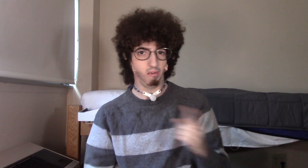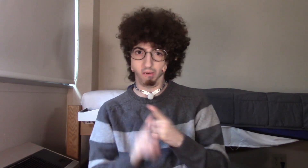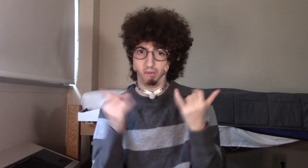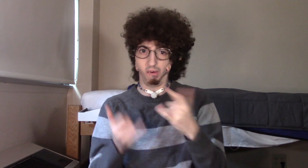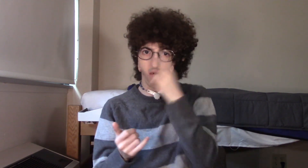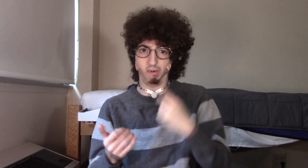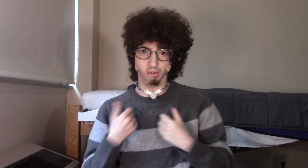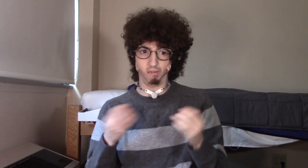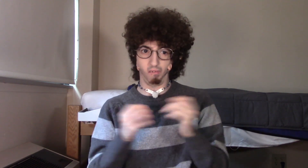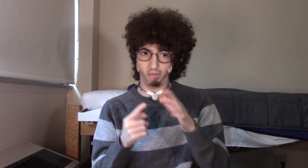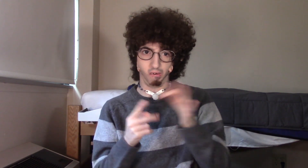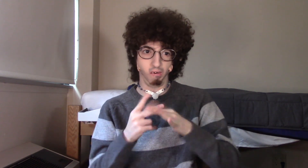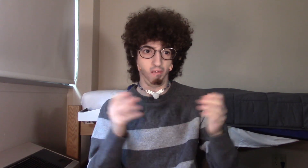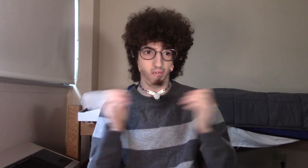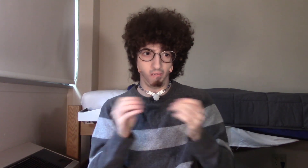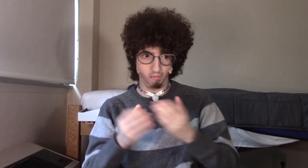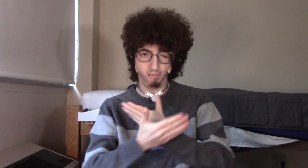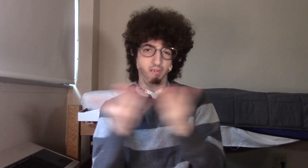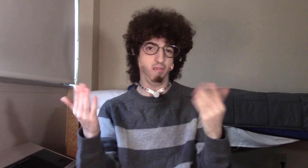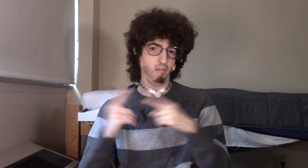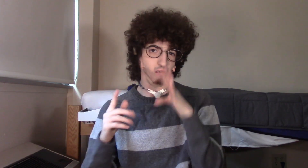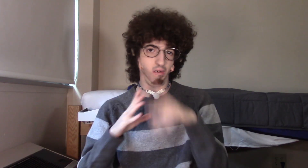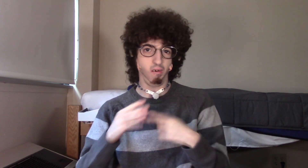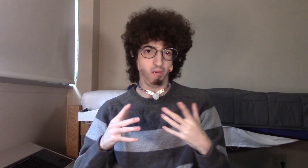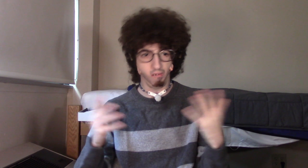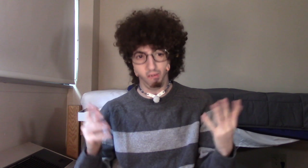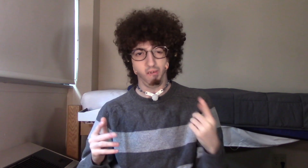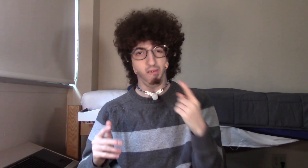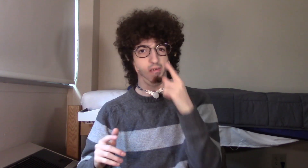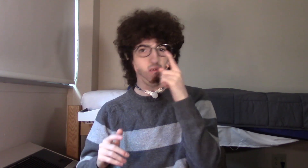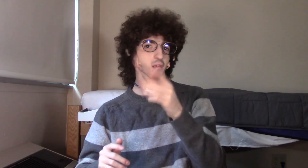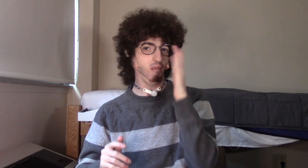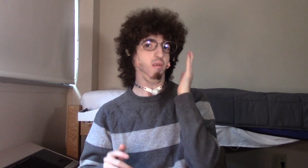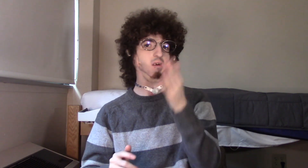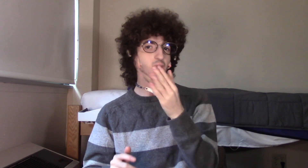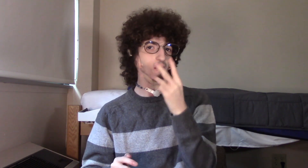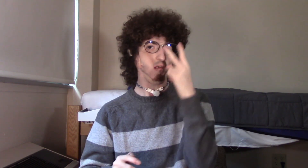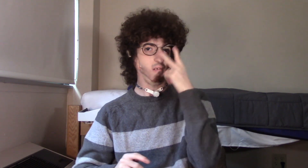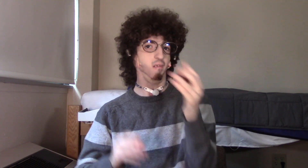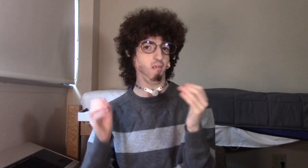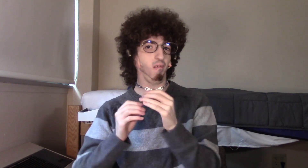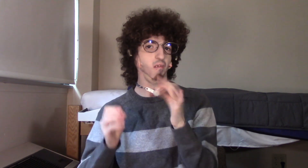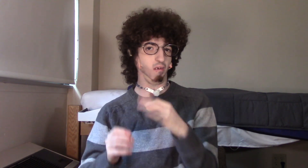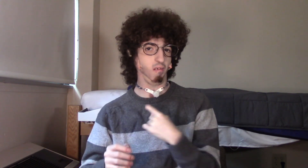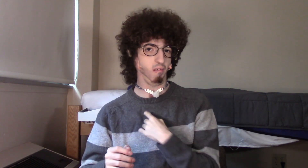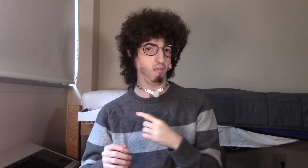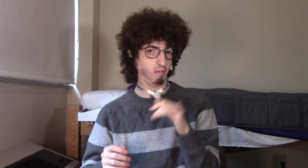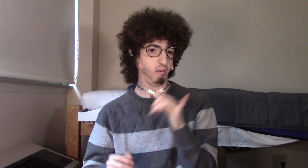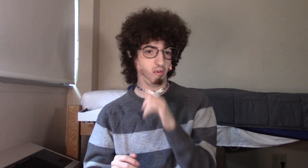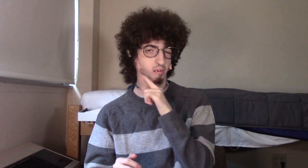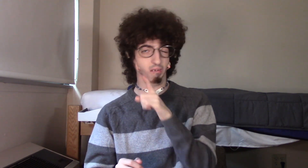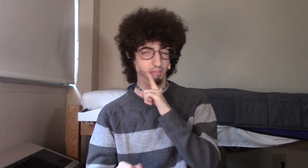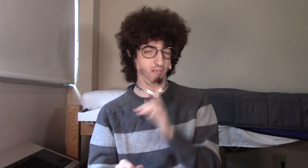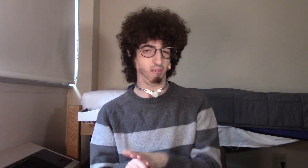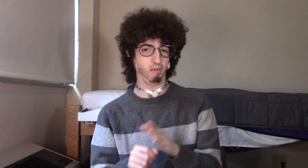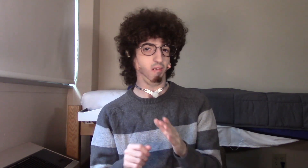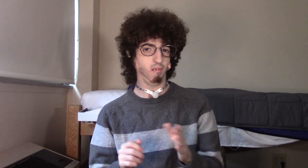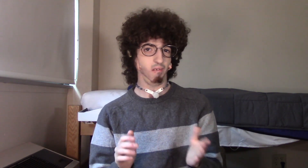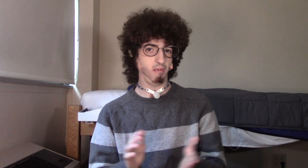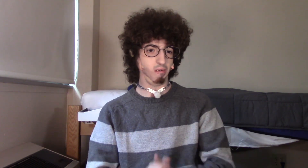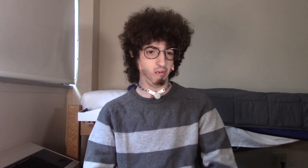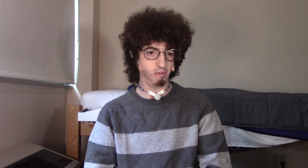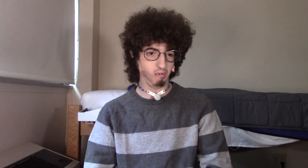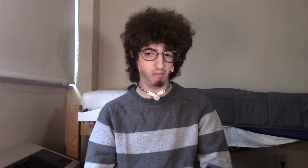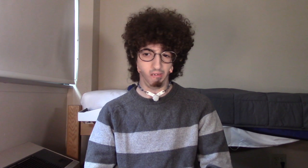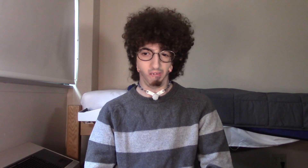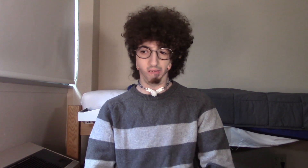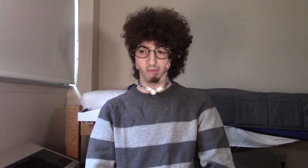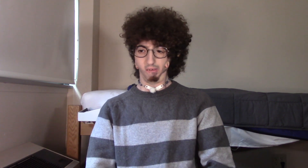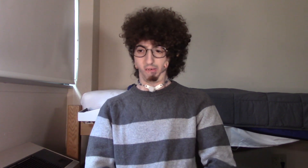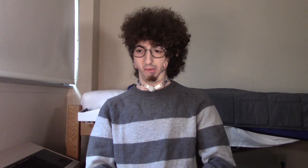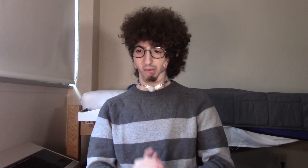But now that I've got more options, more things to talk about, you will be seeing more of me, that I promise